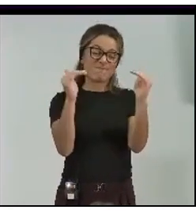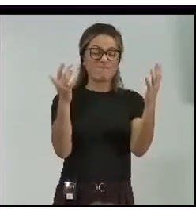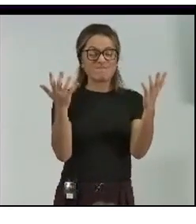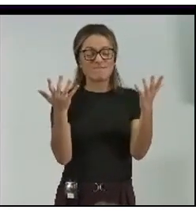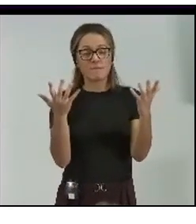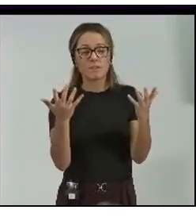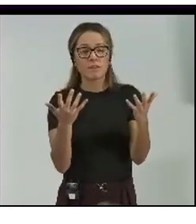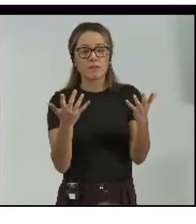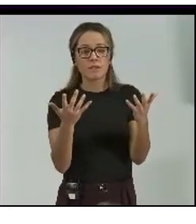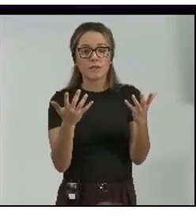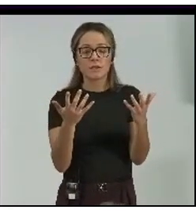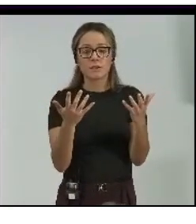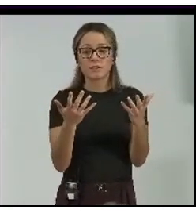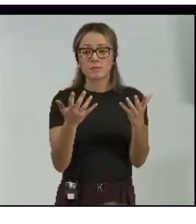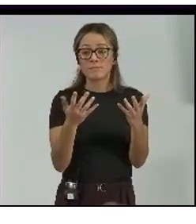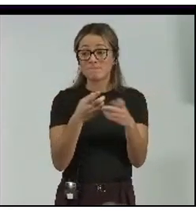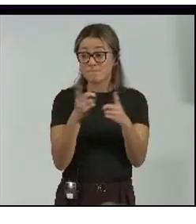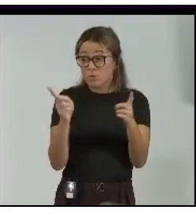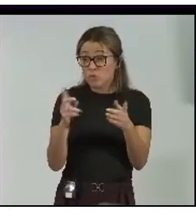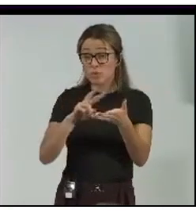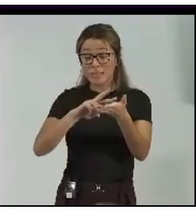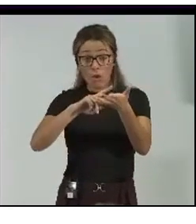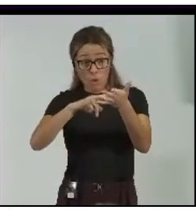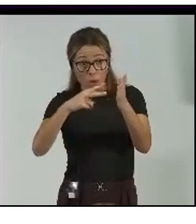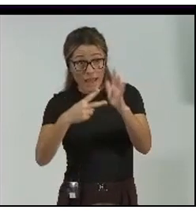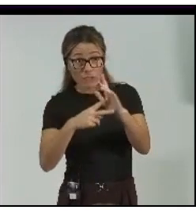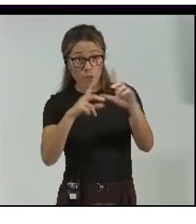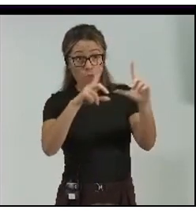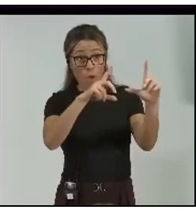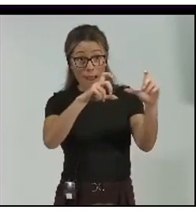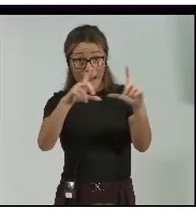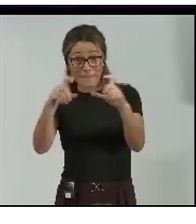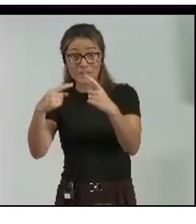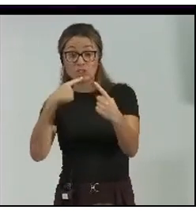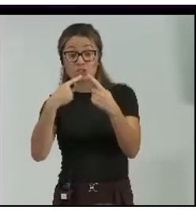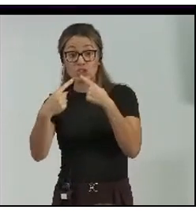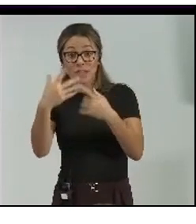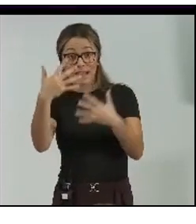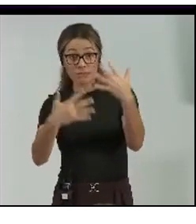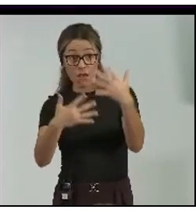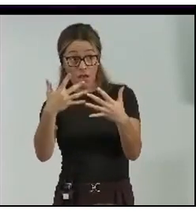But get organised with your image data and I think that you'll see AI models improving over time.